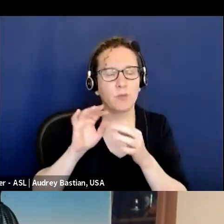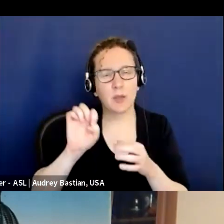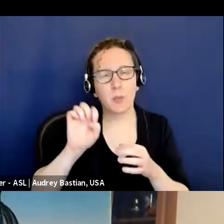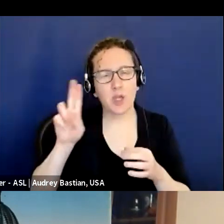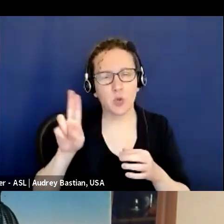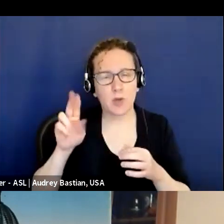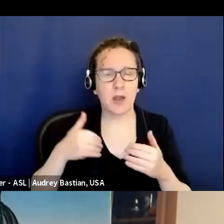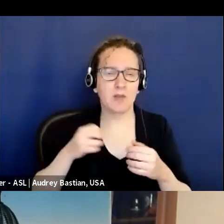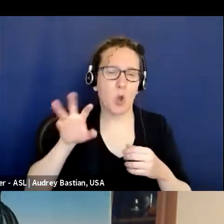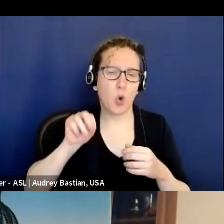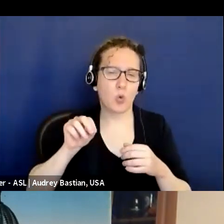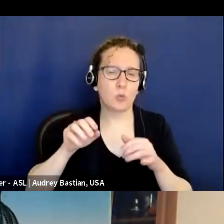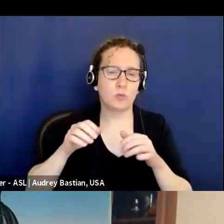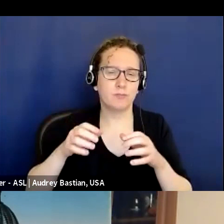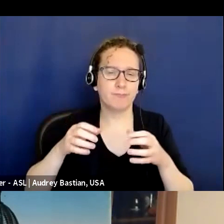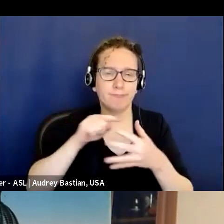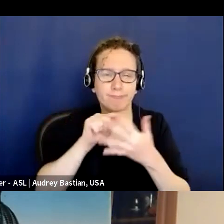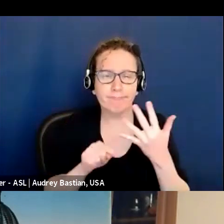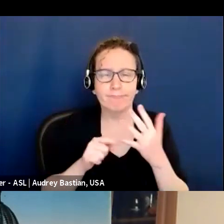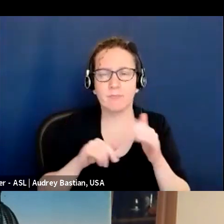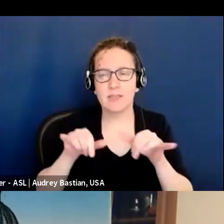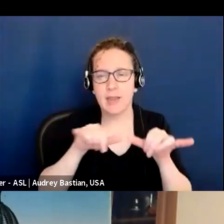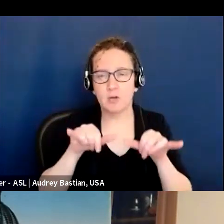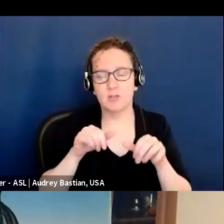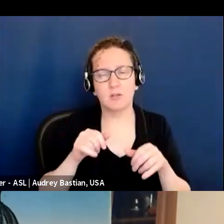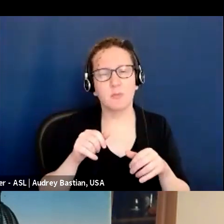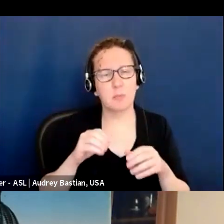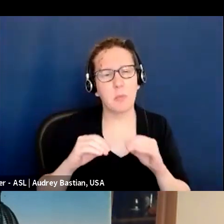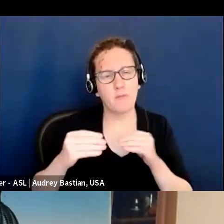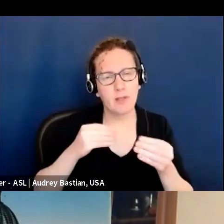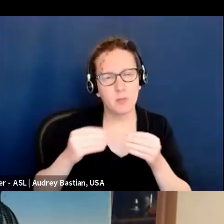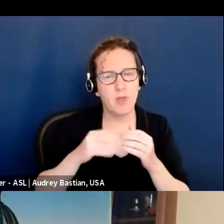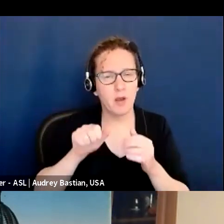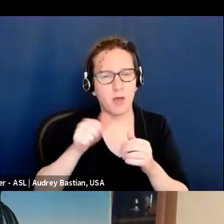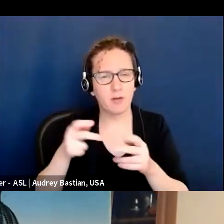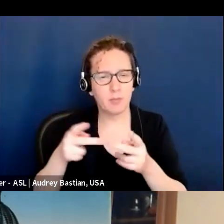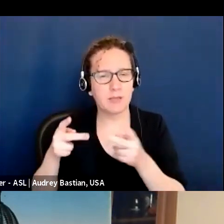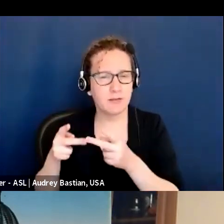I think I found they tend be a bit more lenient than other places, more accommodating. But it's